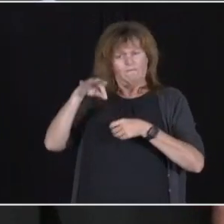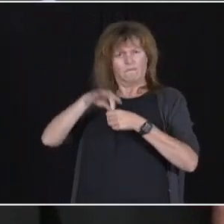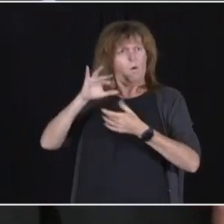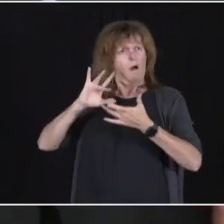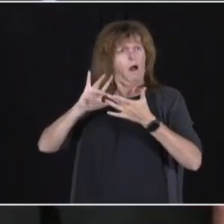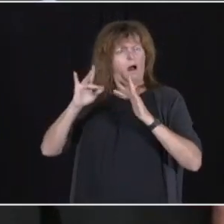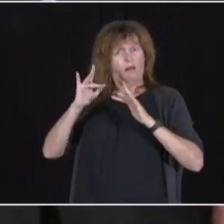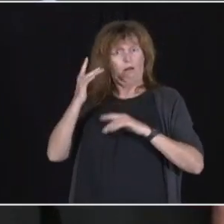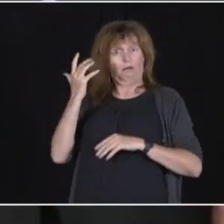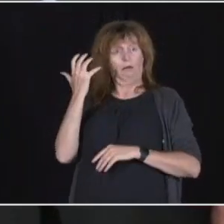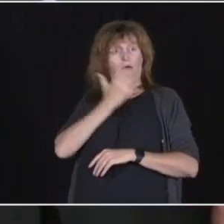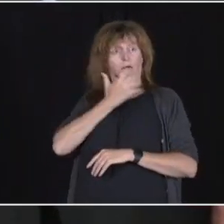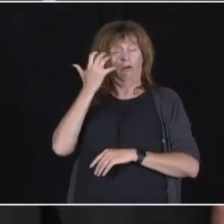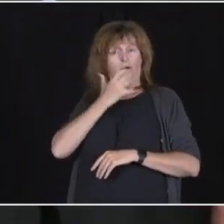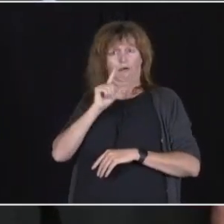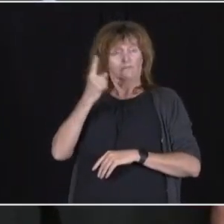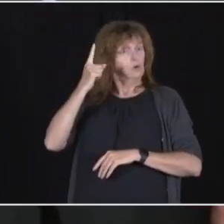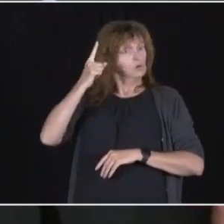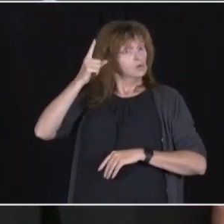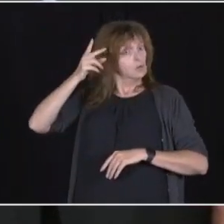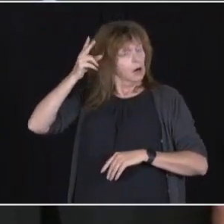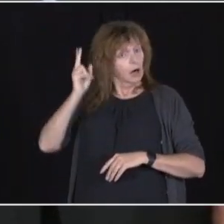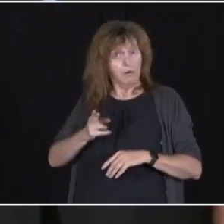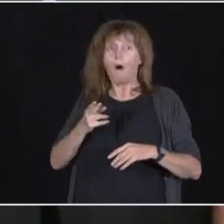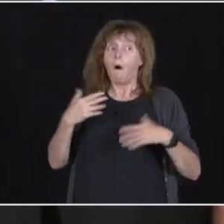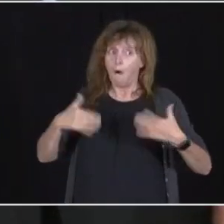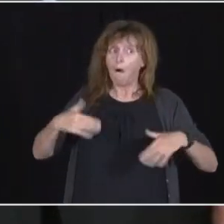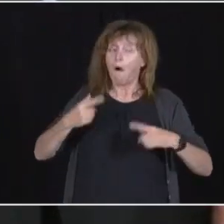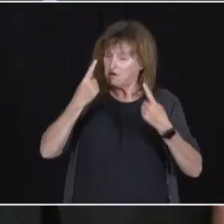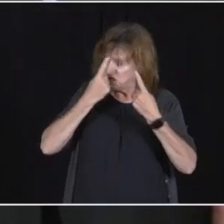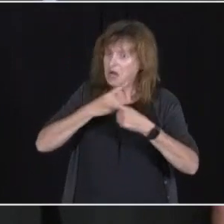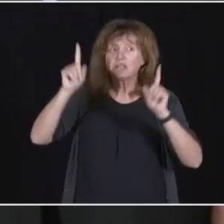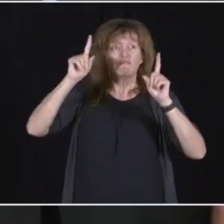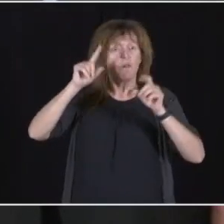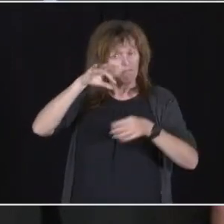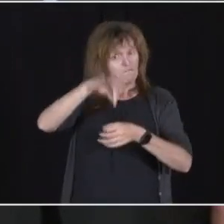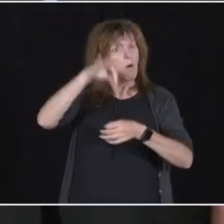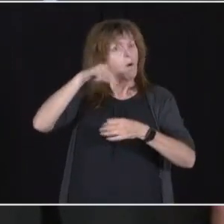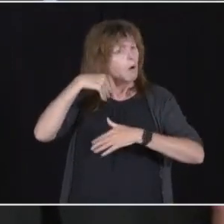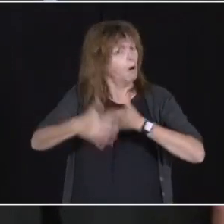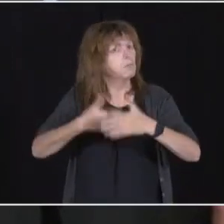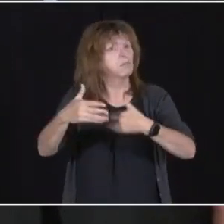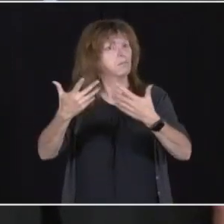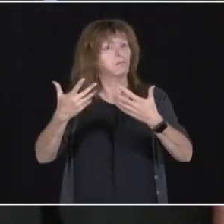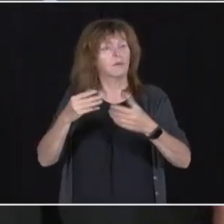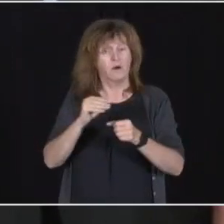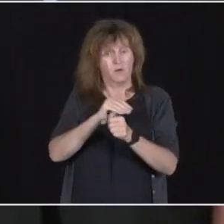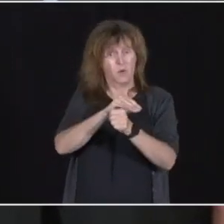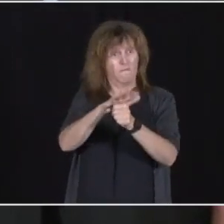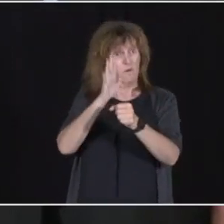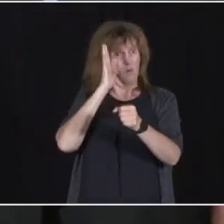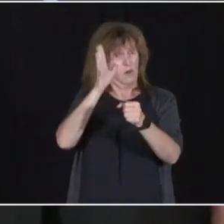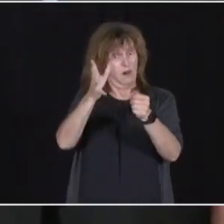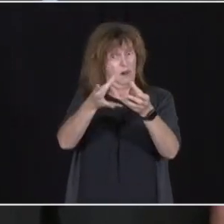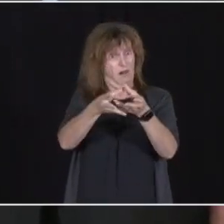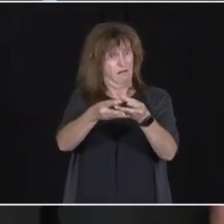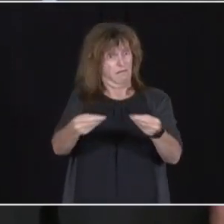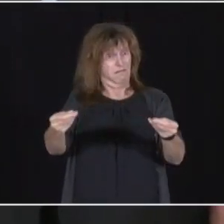model for virtual meetings at the legislative committees, that have allowed unprecedented public engagement. The fight against COVID-19 is not over and